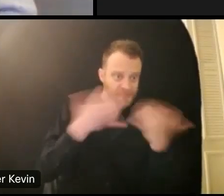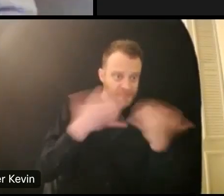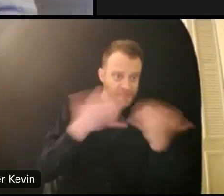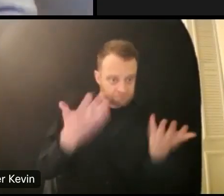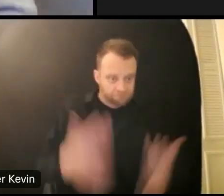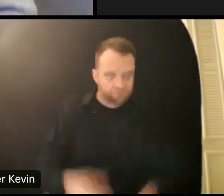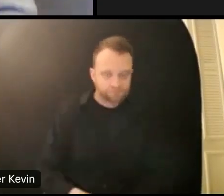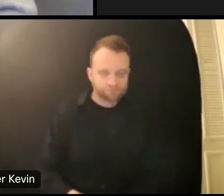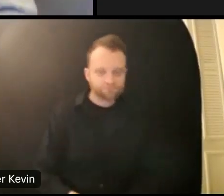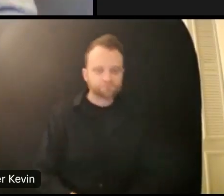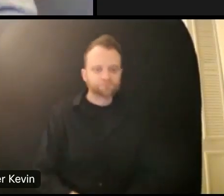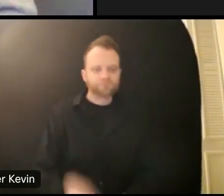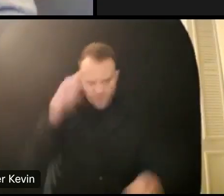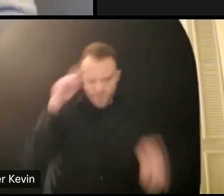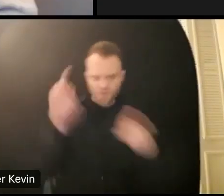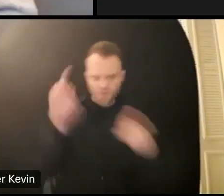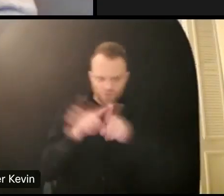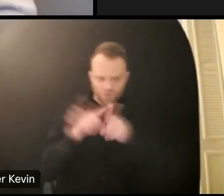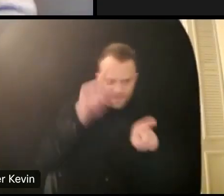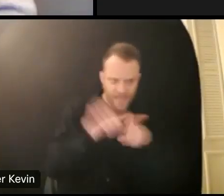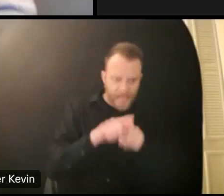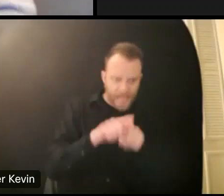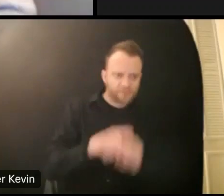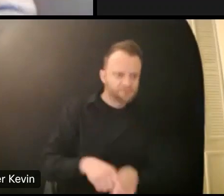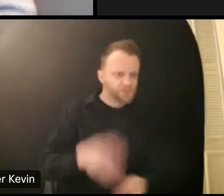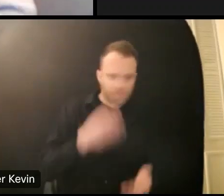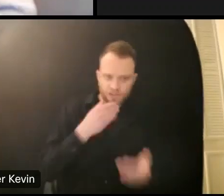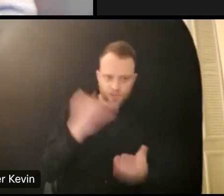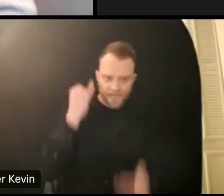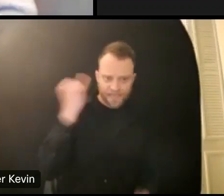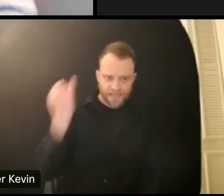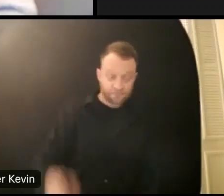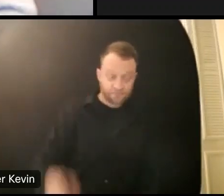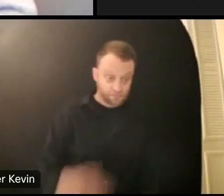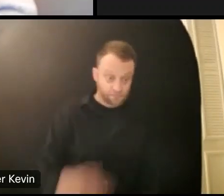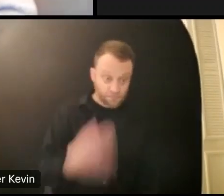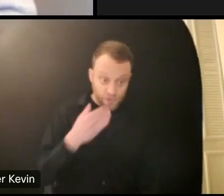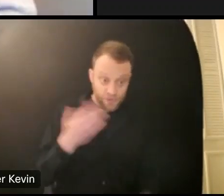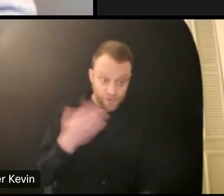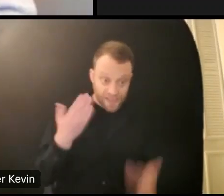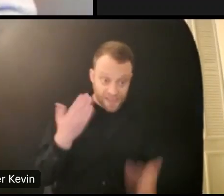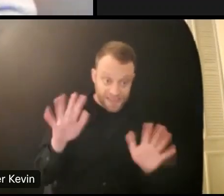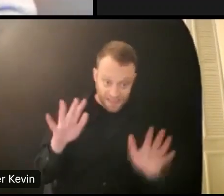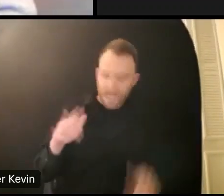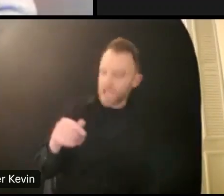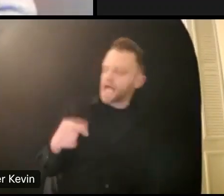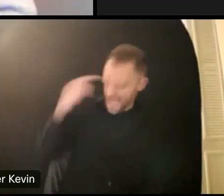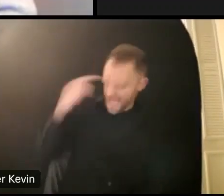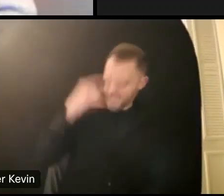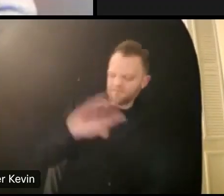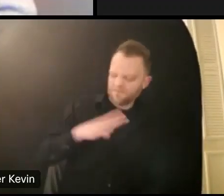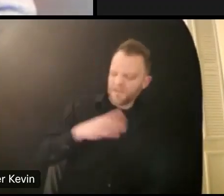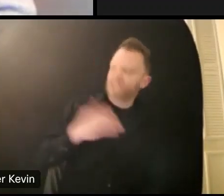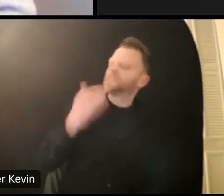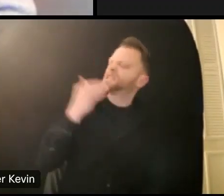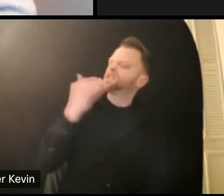(Fast) You good? (Kramer) Yeah, I think so. (Fast) No problem. So Kent, that's it,